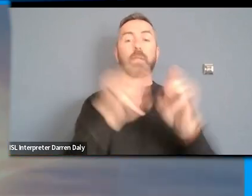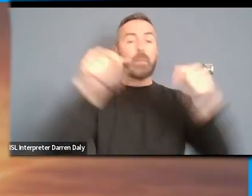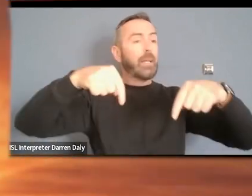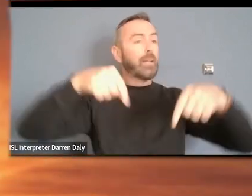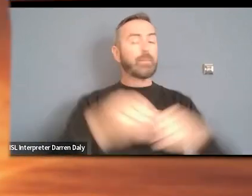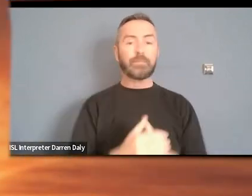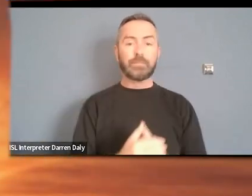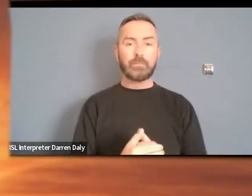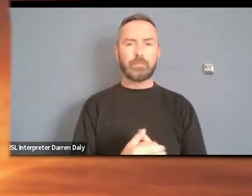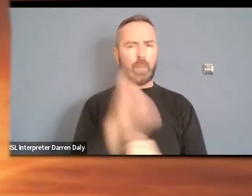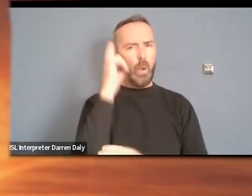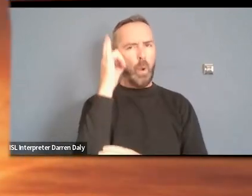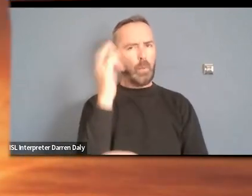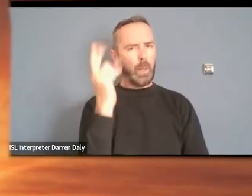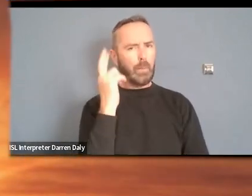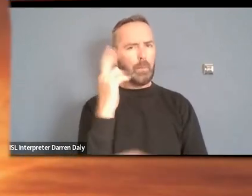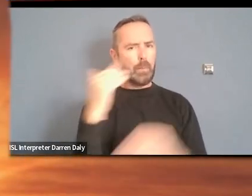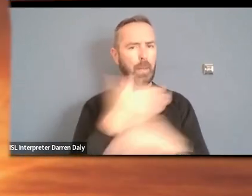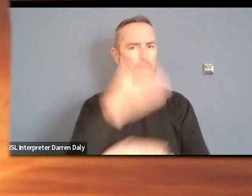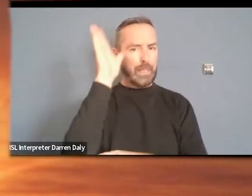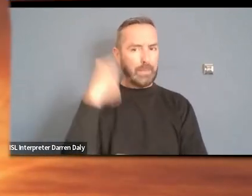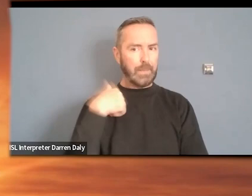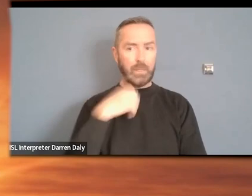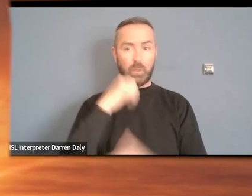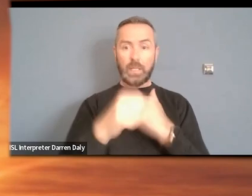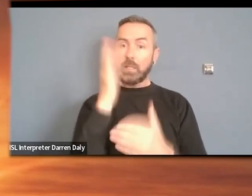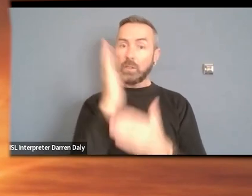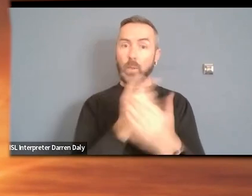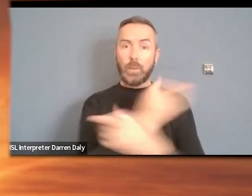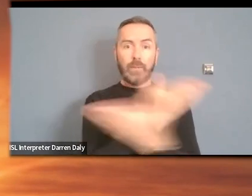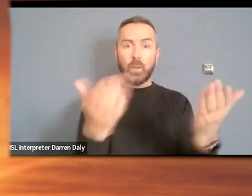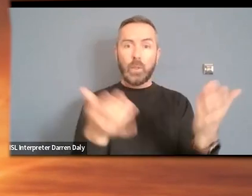Hopefully by listening to me today, some of you will be able to take some